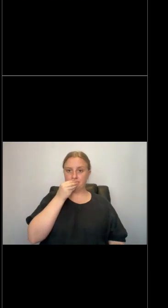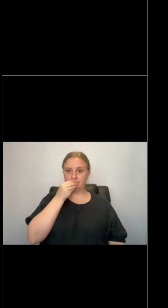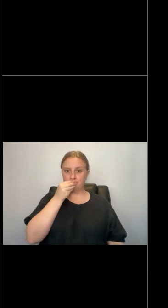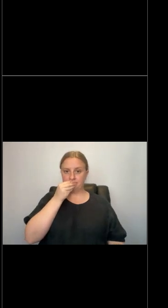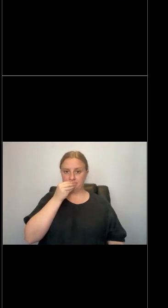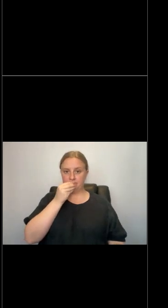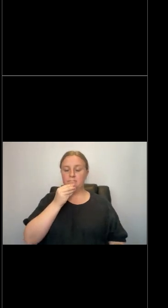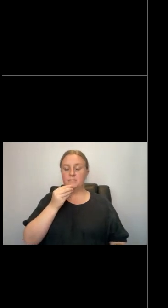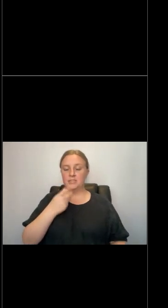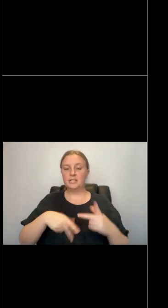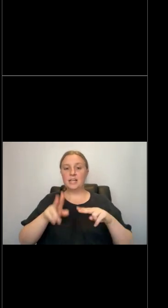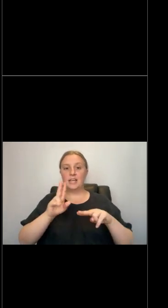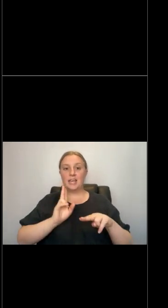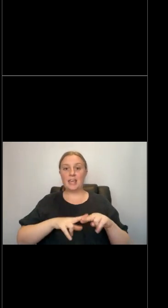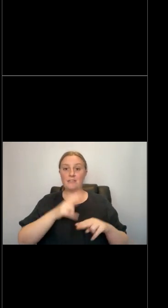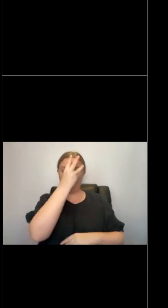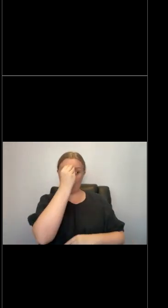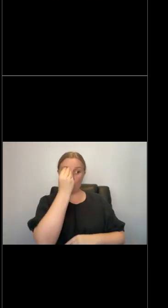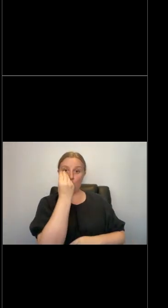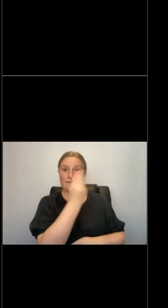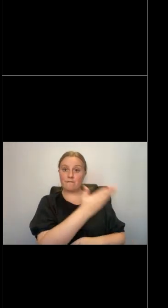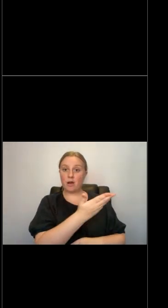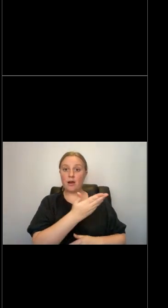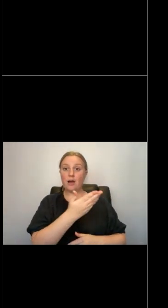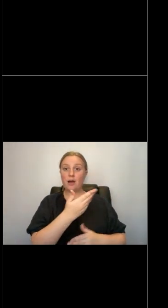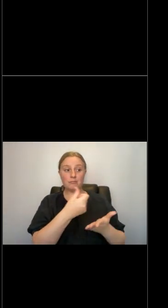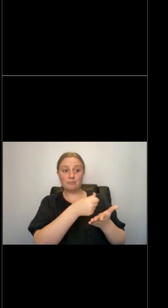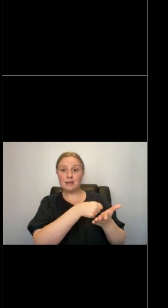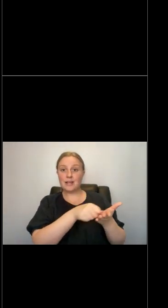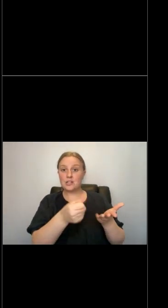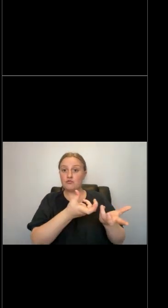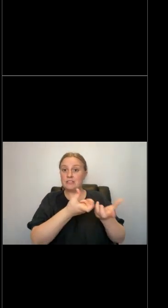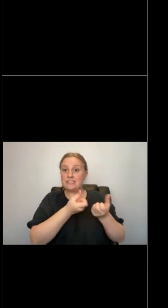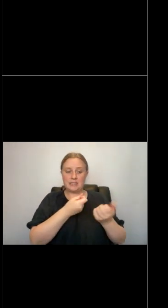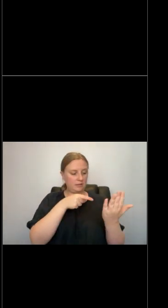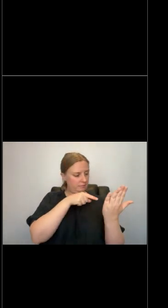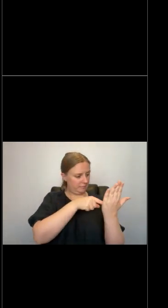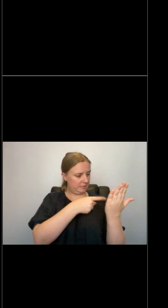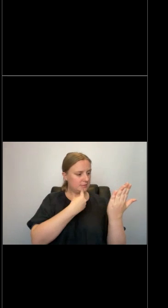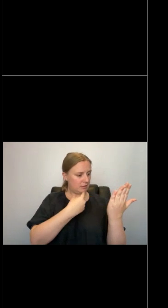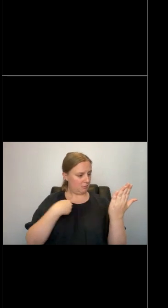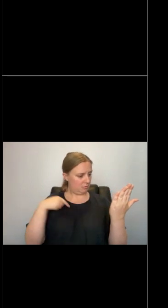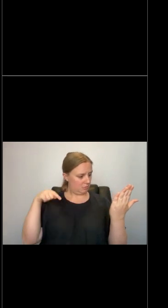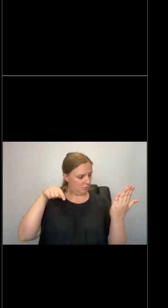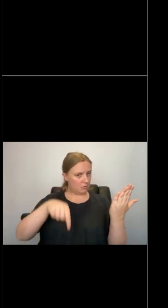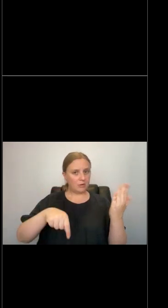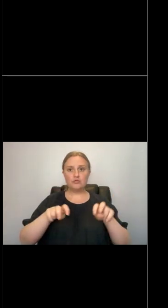I think they should have been appointed a lawyer but haven't heard from their lawyer. They can contact the tribunal